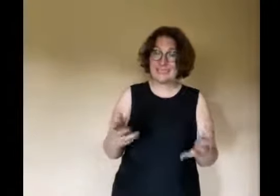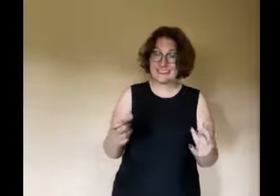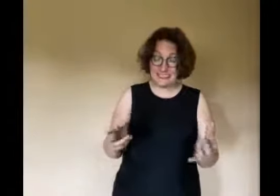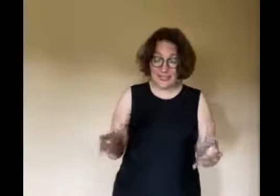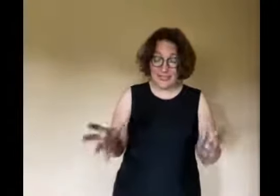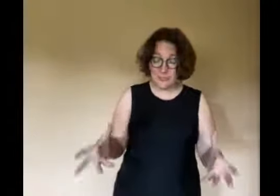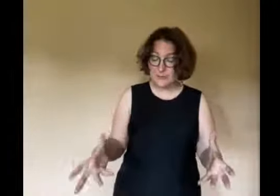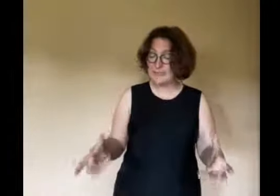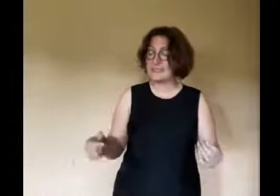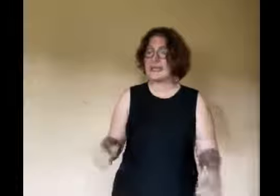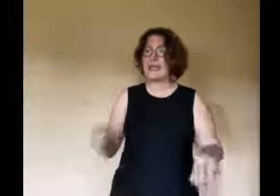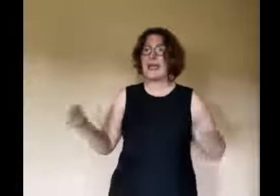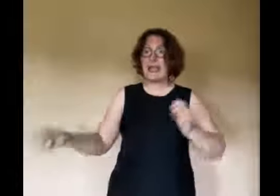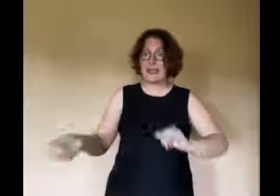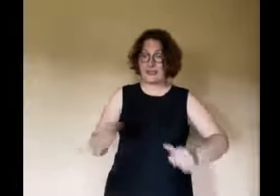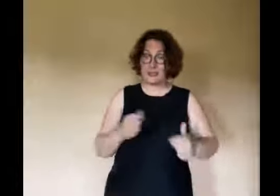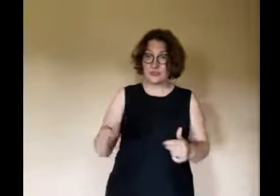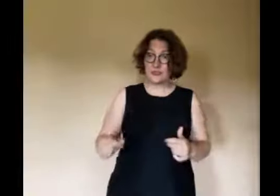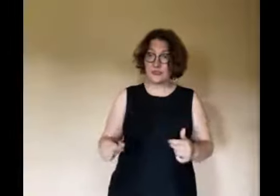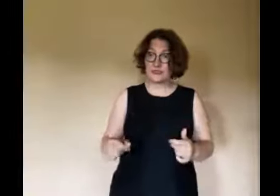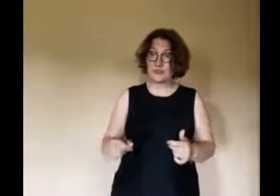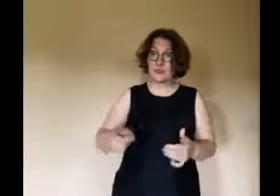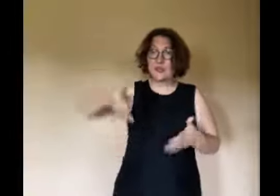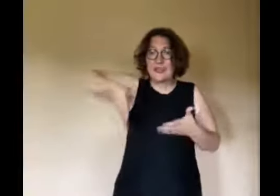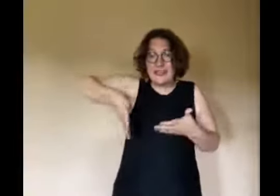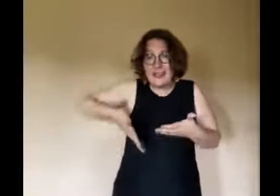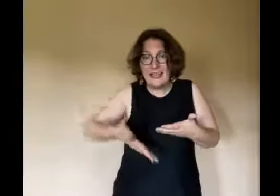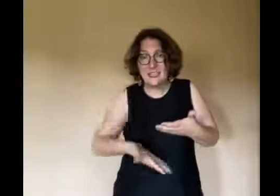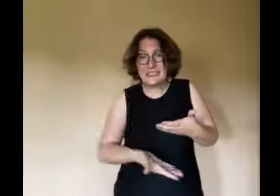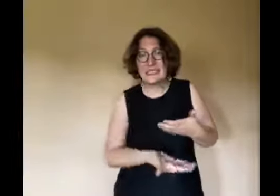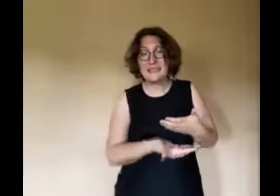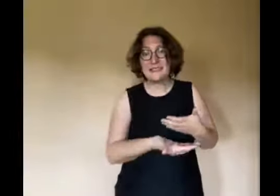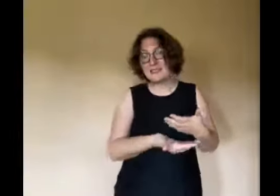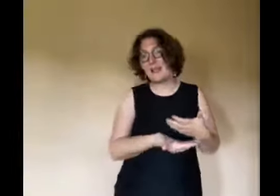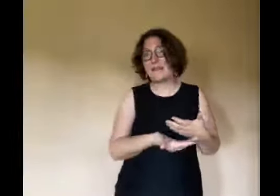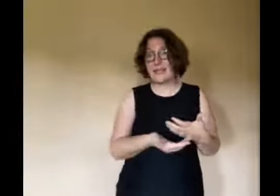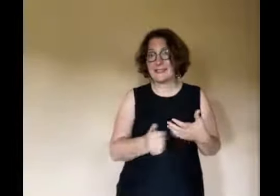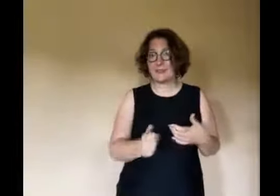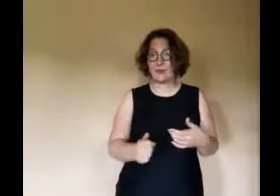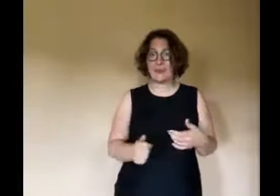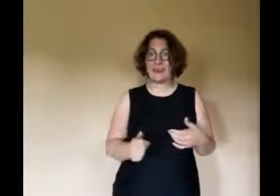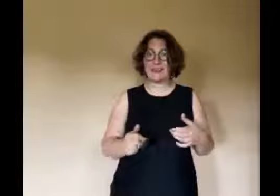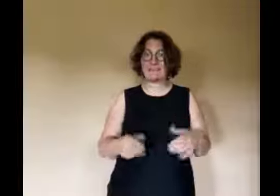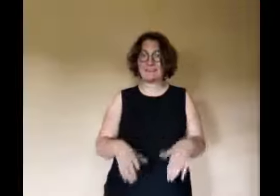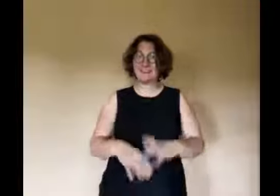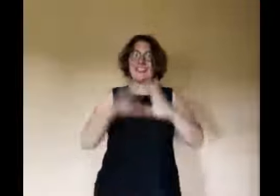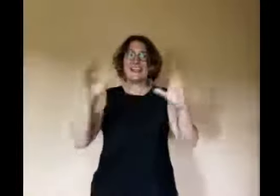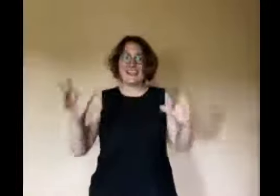13:34 I want to be a billionaire. 13:39 By all of the things on now. 13:45 I want to be on the